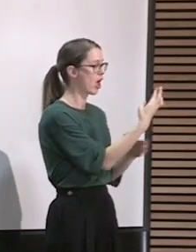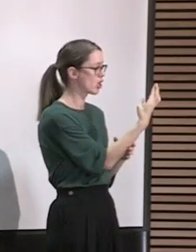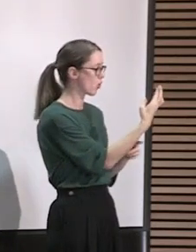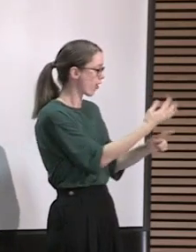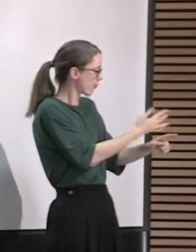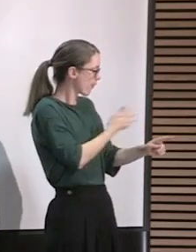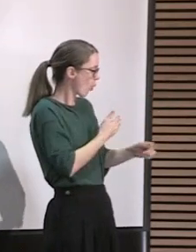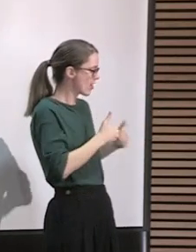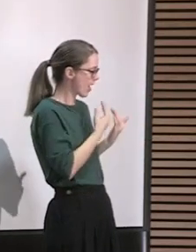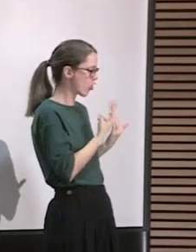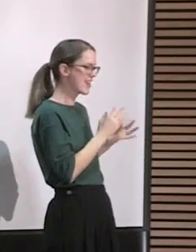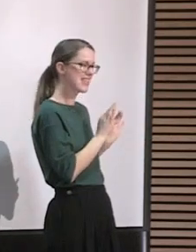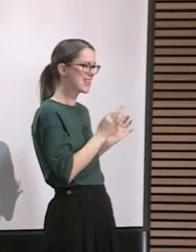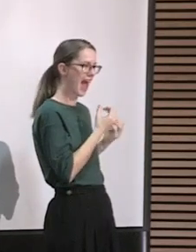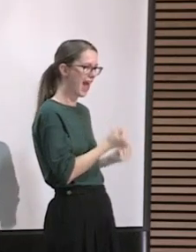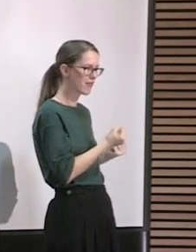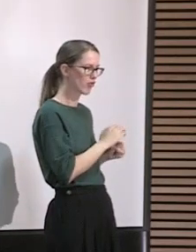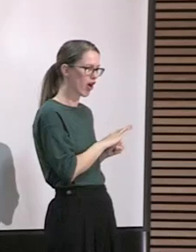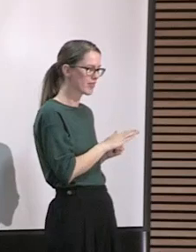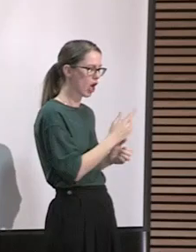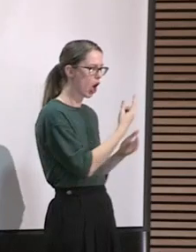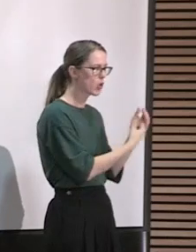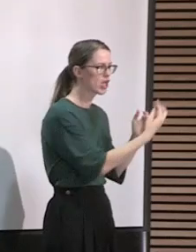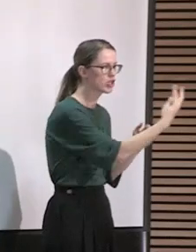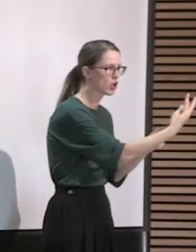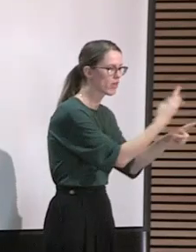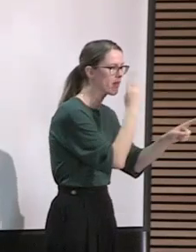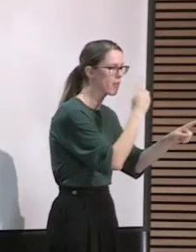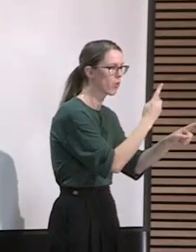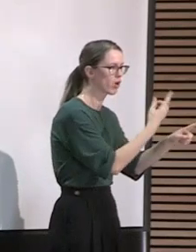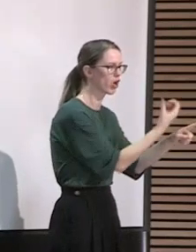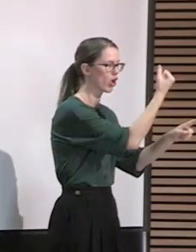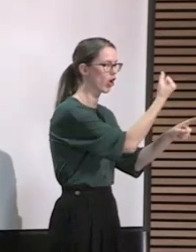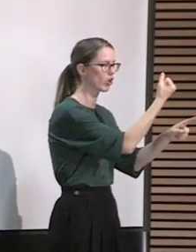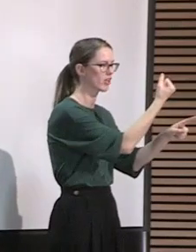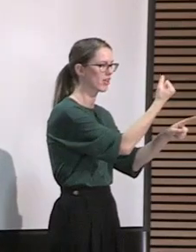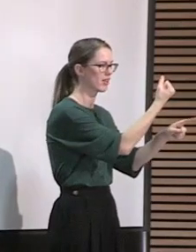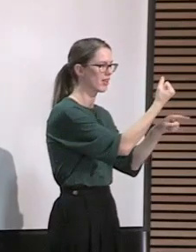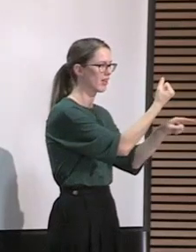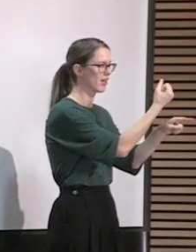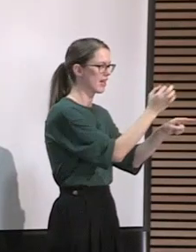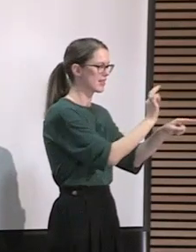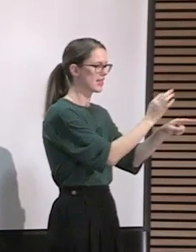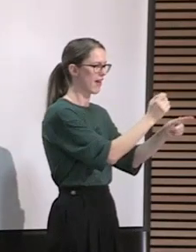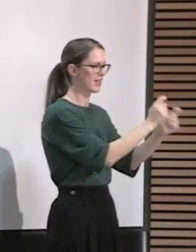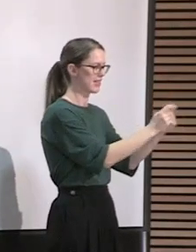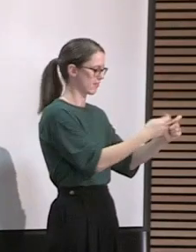positive tests at Day 12. 12 of those had a negative Day 3